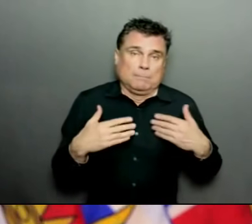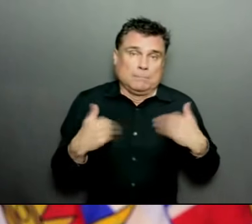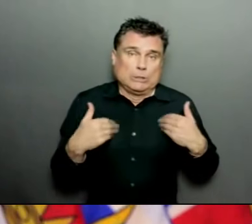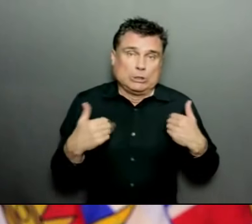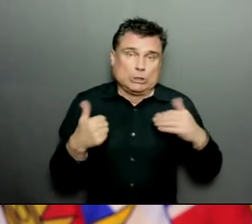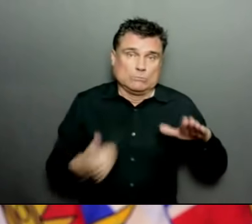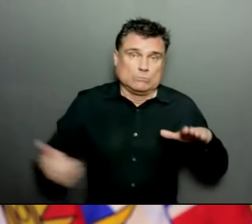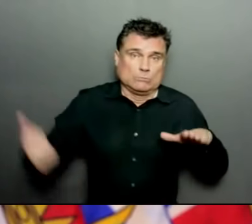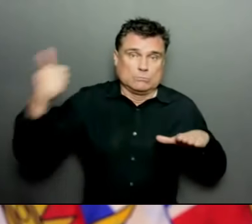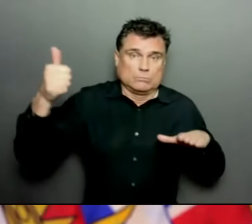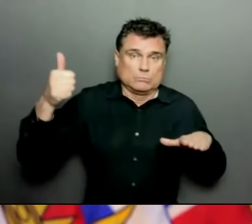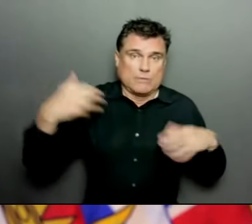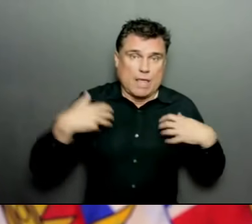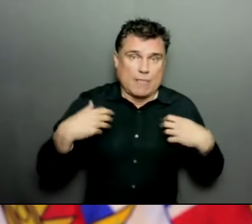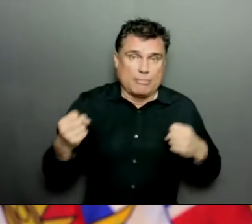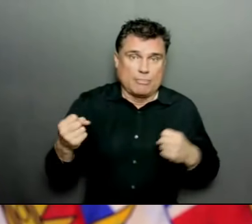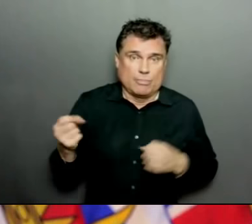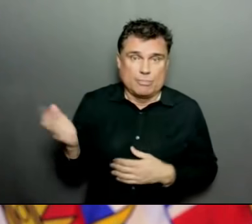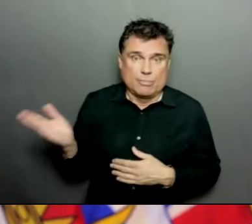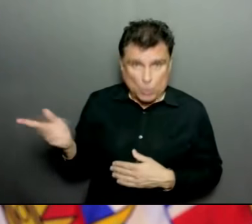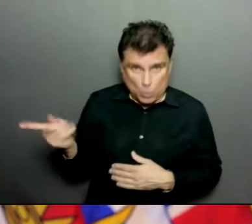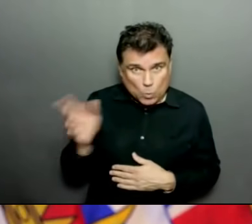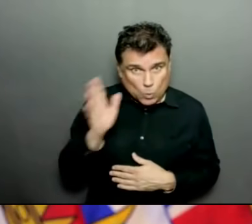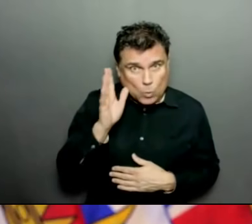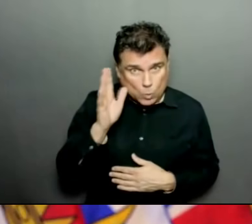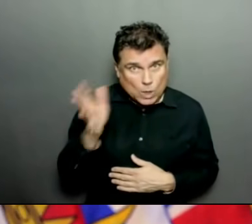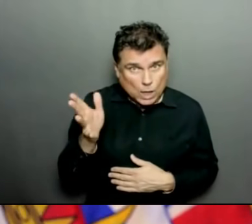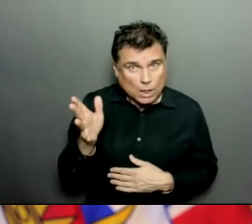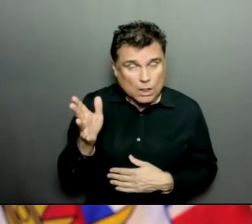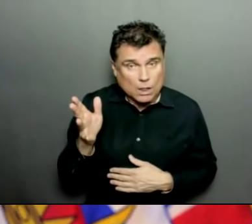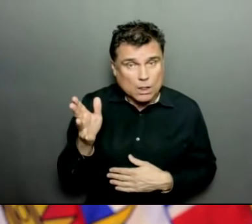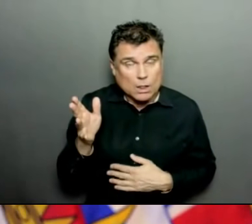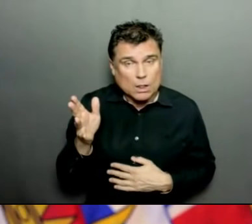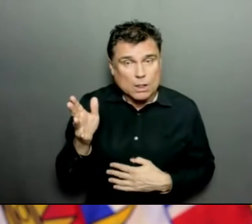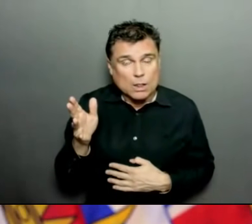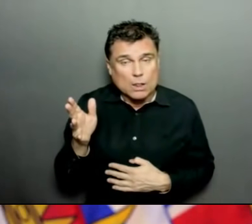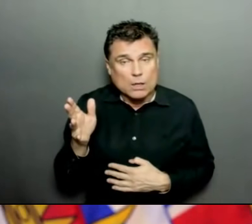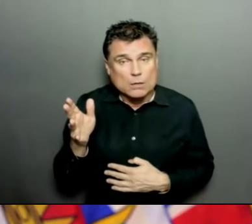revenues beyond your advance to charity? And this may be also question for Minister